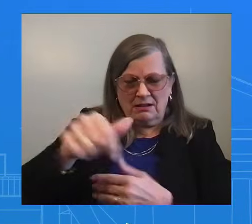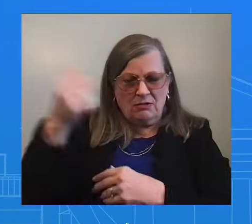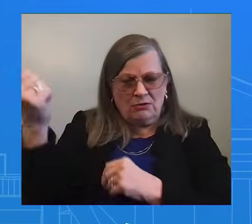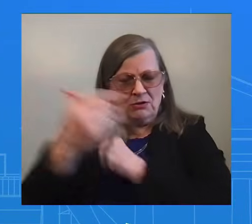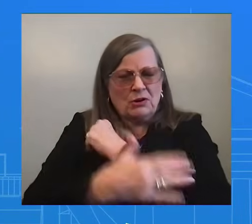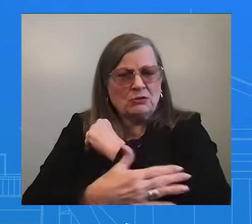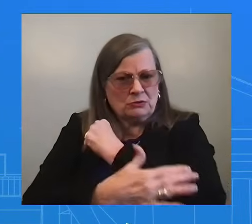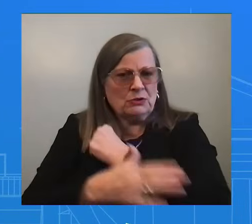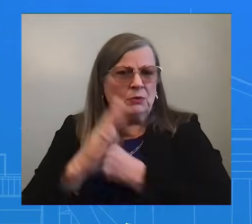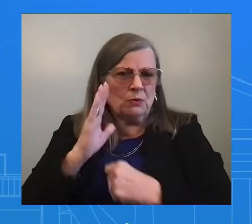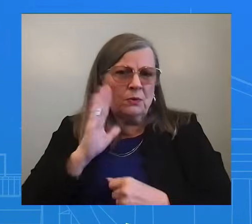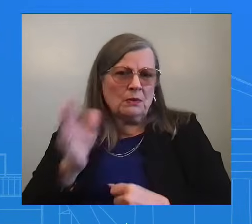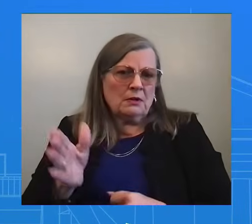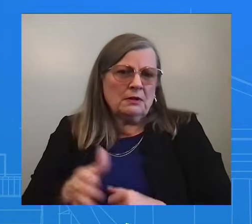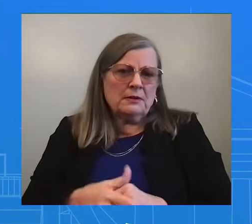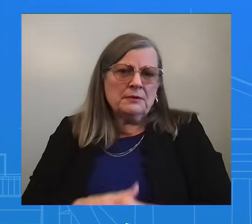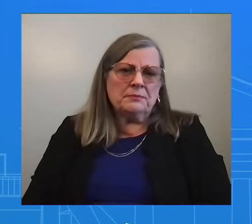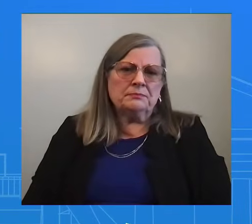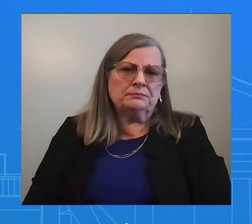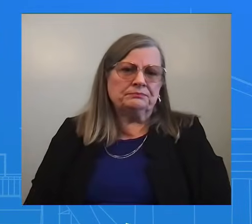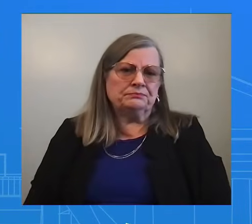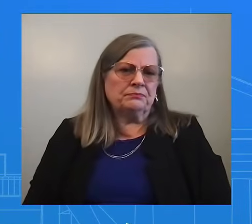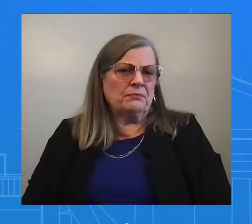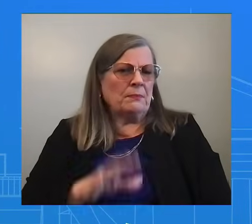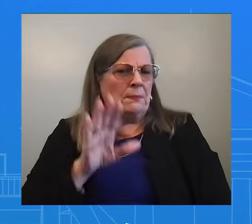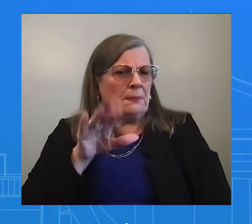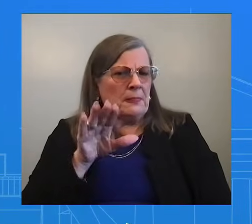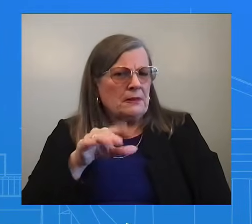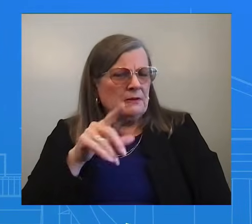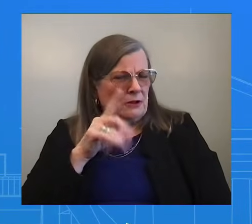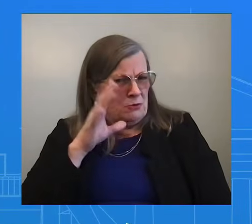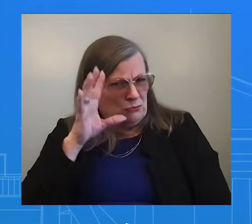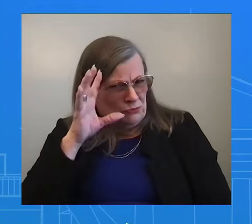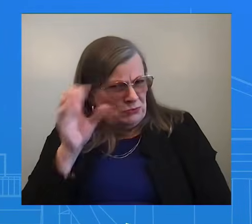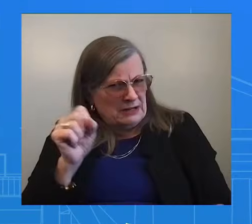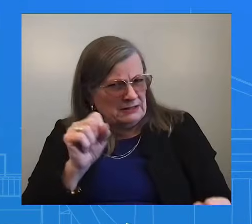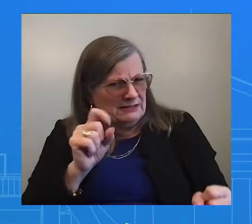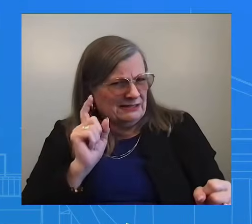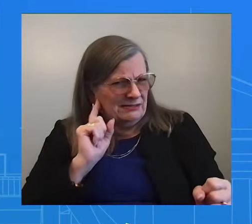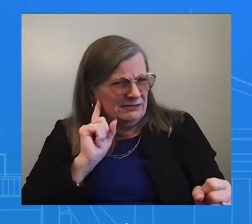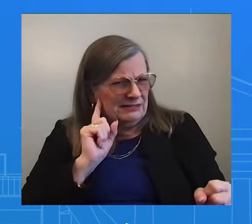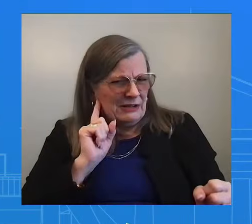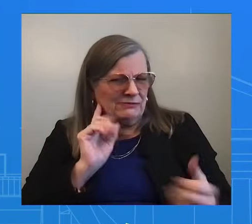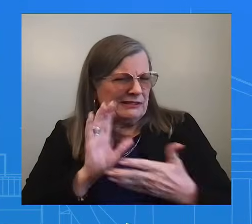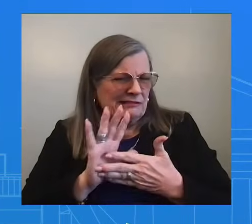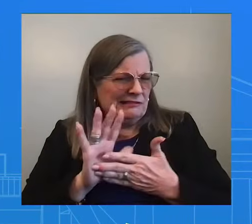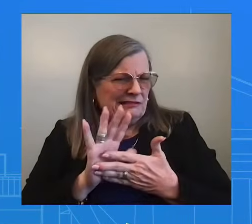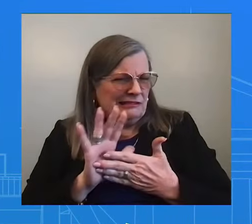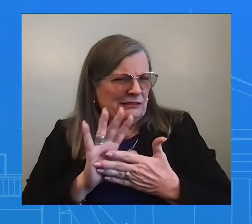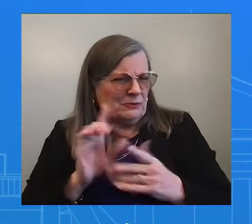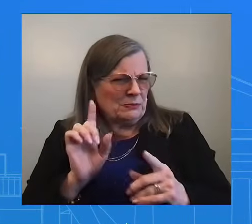he has nothing on his public schedule today. He obviously had a phone call this morning. I'm just wondering if you can ch- you know, characterize, like, you know, why